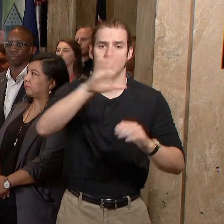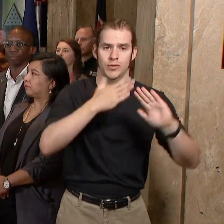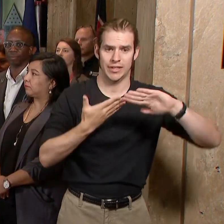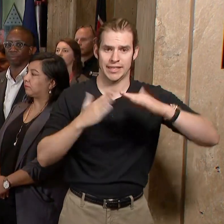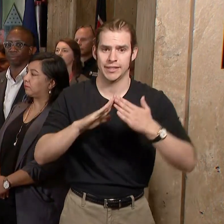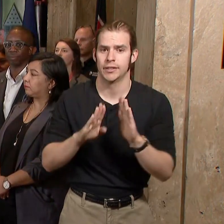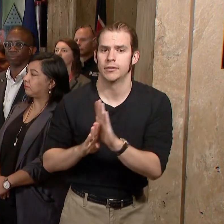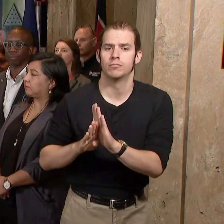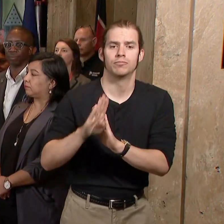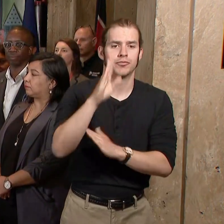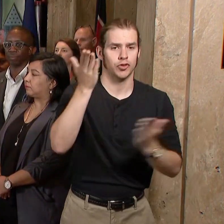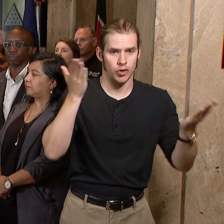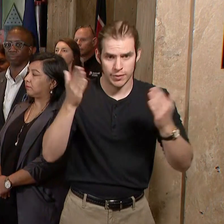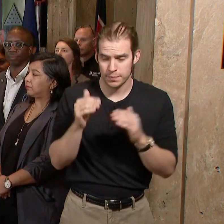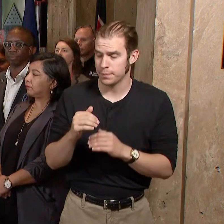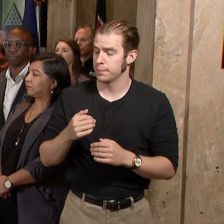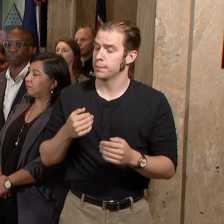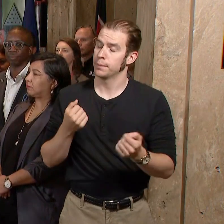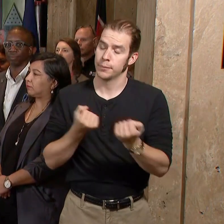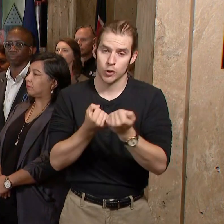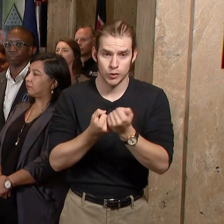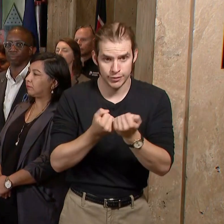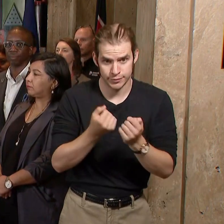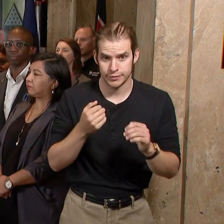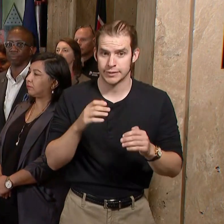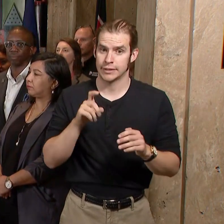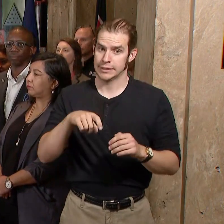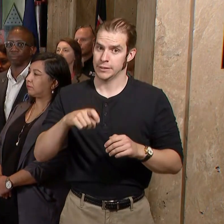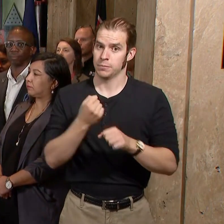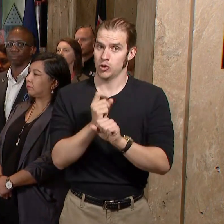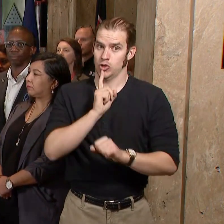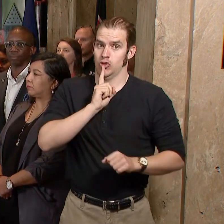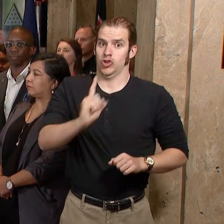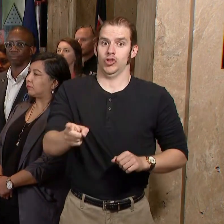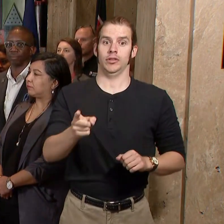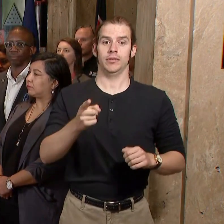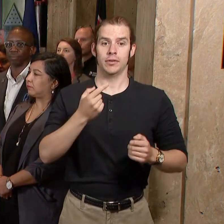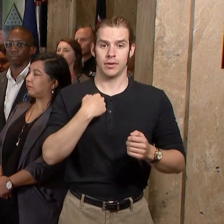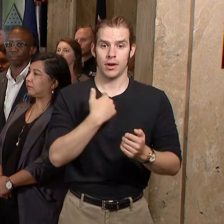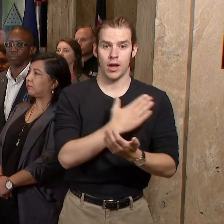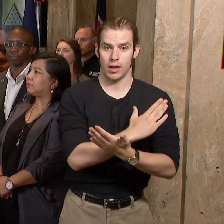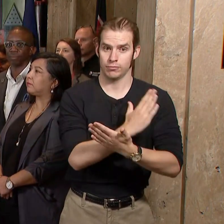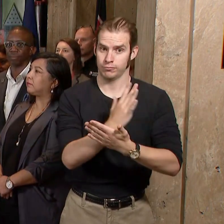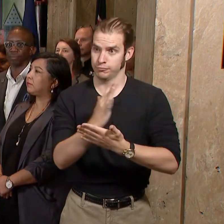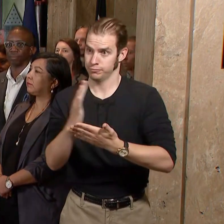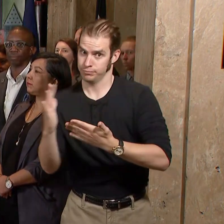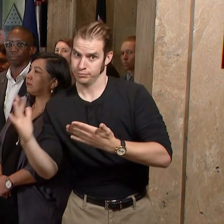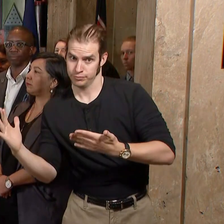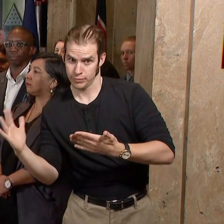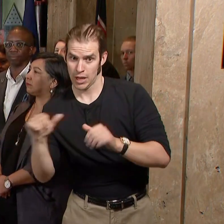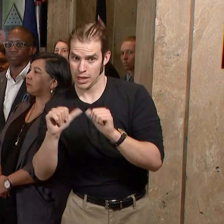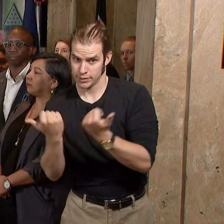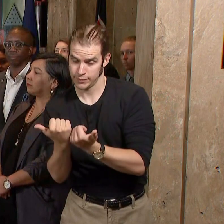to make this possible and to make sure that we have alignment across all of our agencies and all of our departments and our community input.